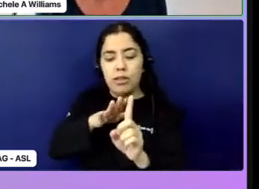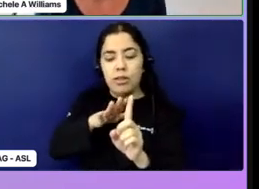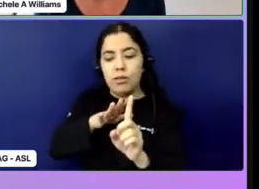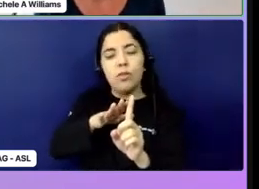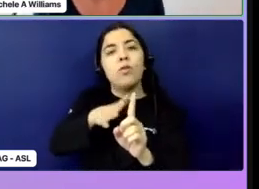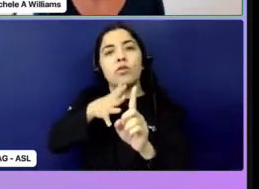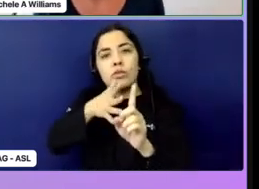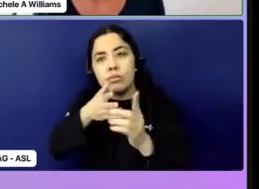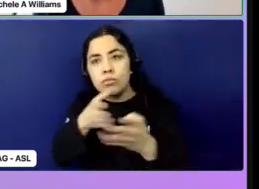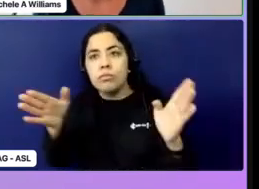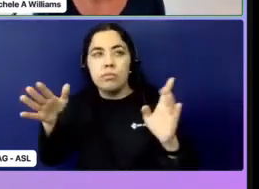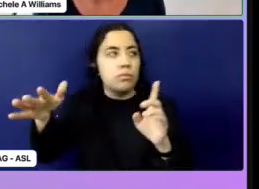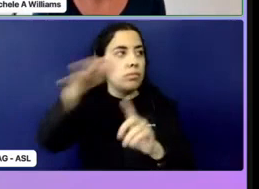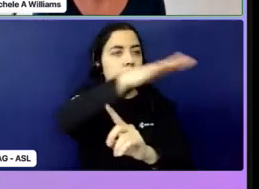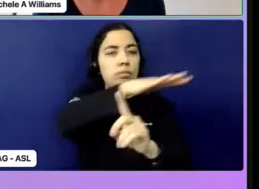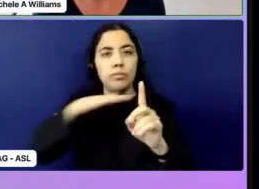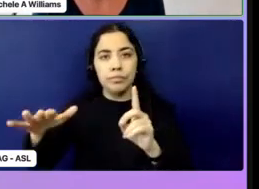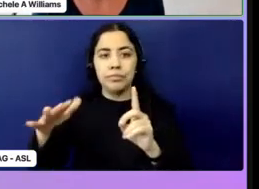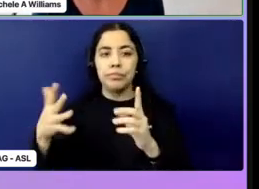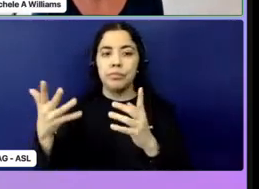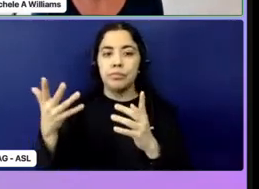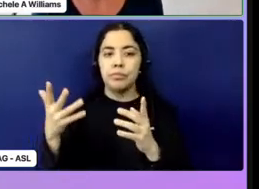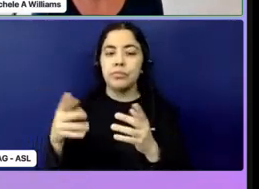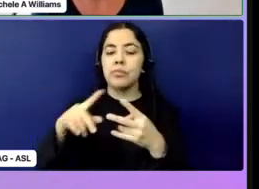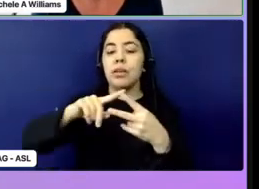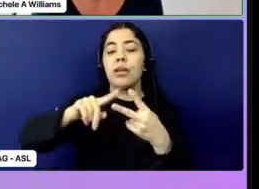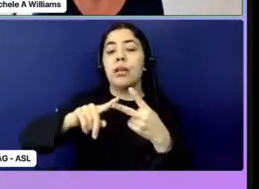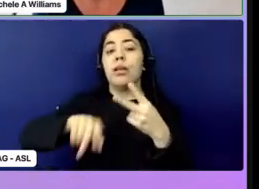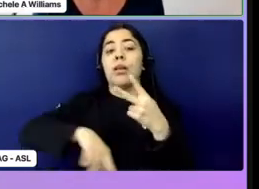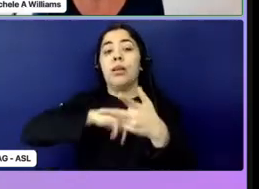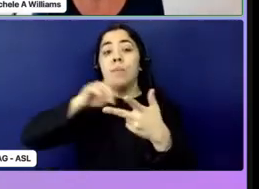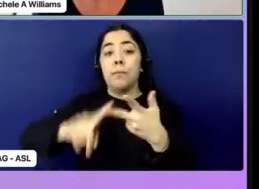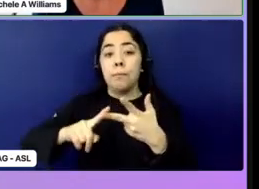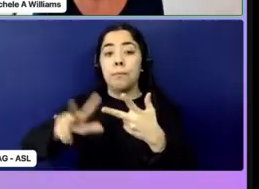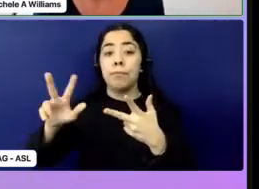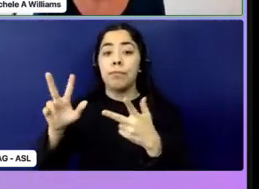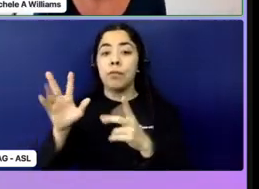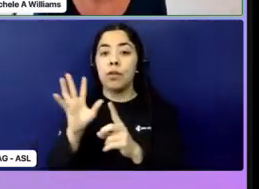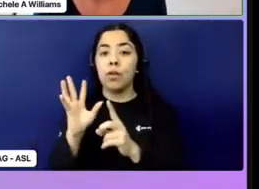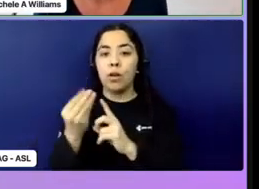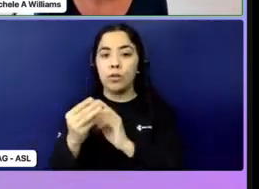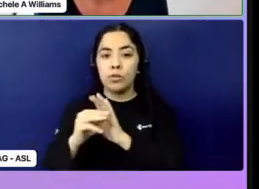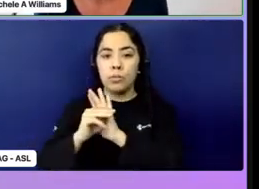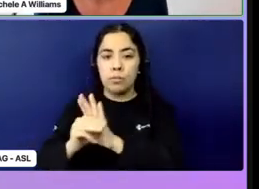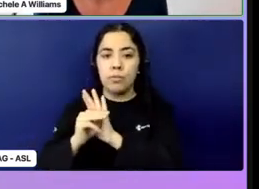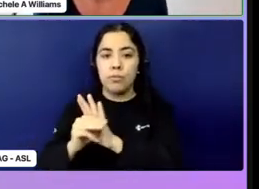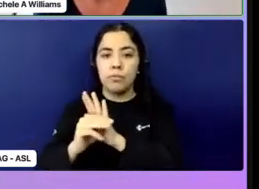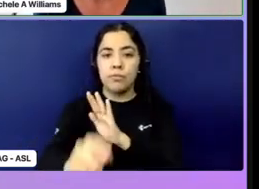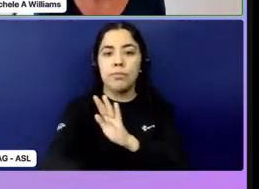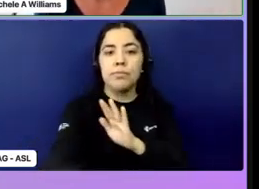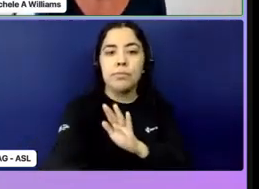focusing on the person and their particular disability impact. And then there's a third one called the cultural